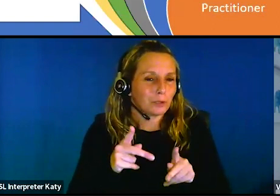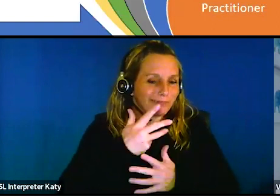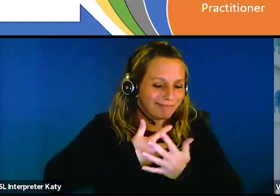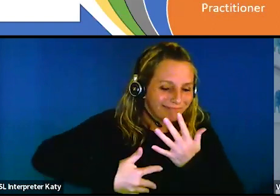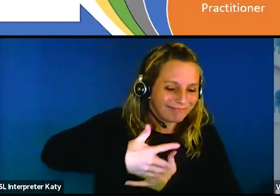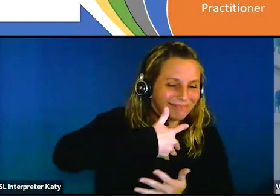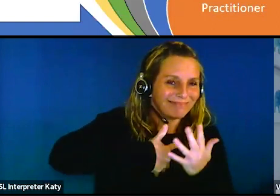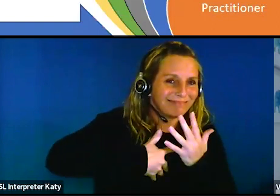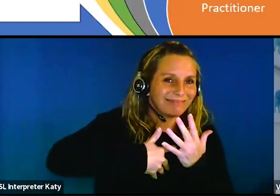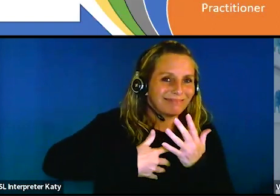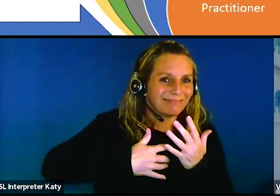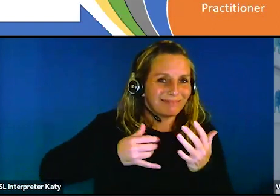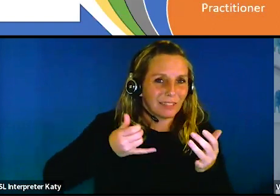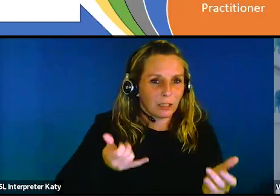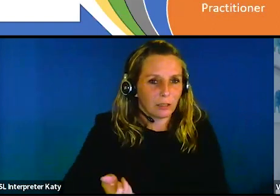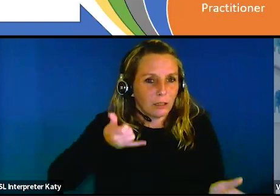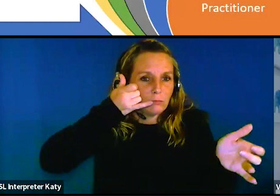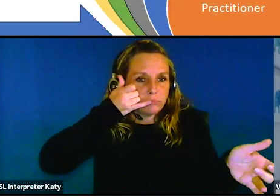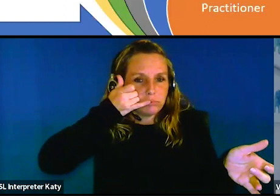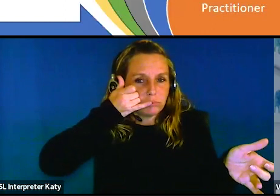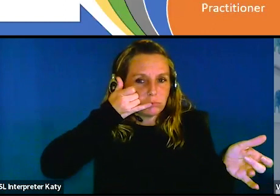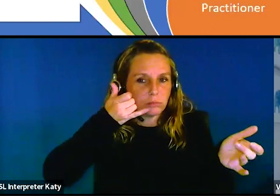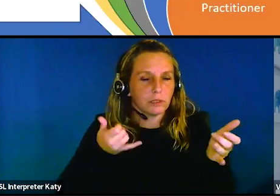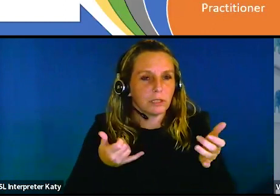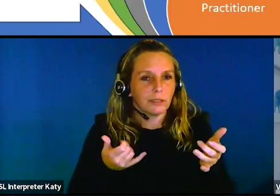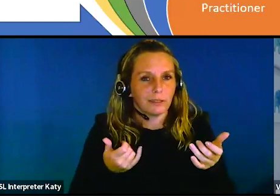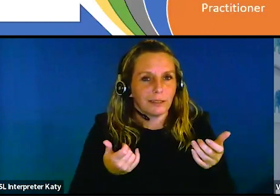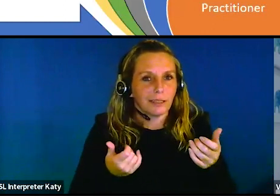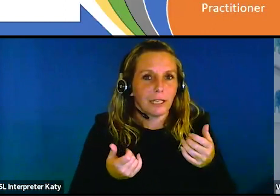of that phone in a face to face encounter. It could be the police,